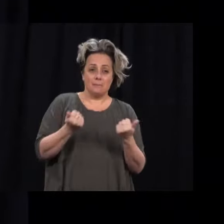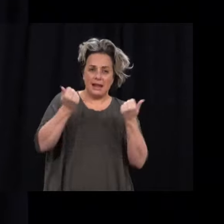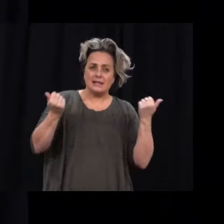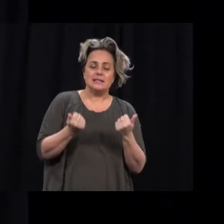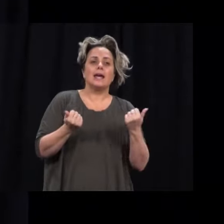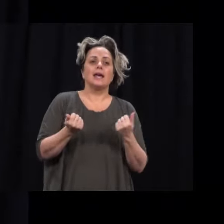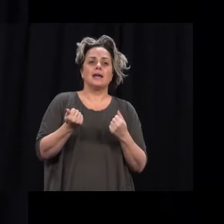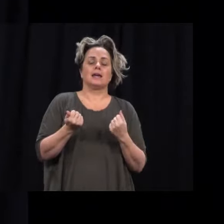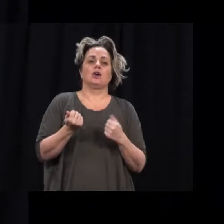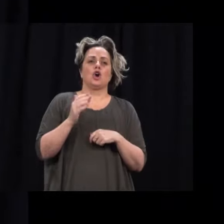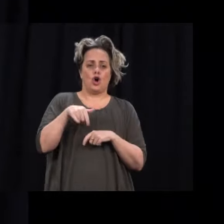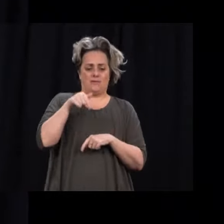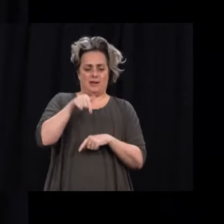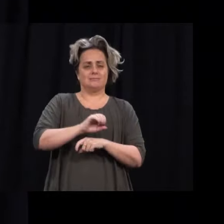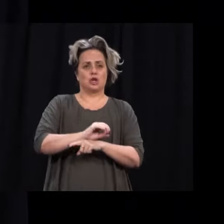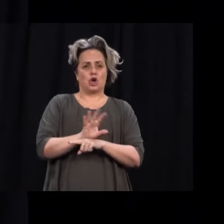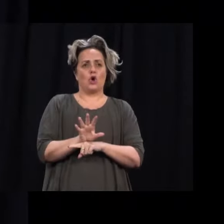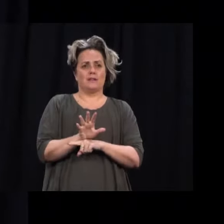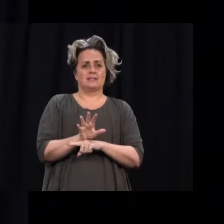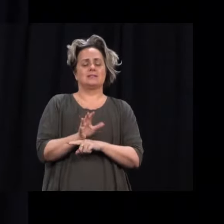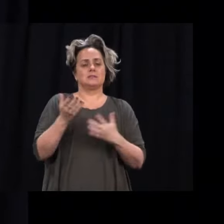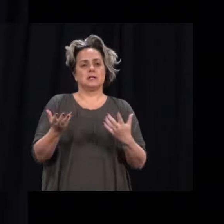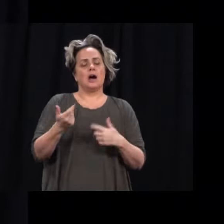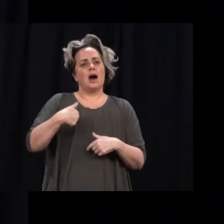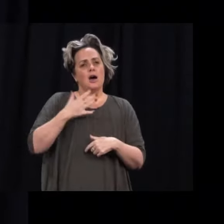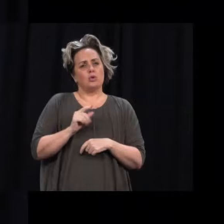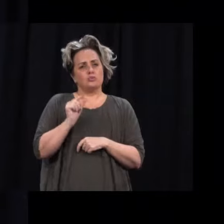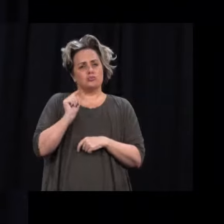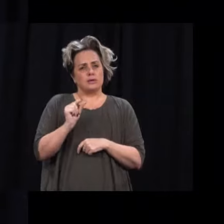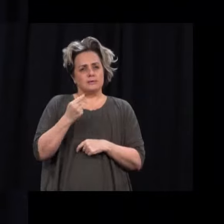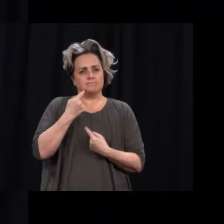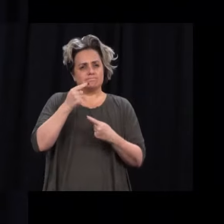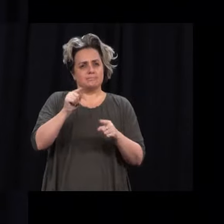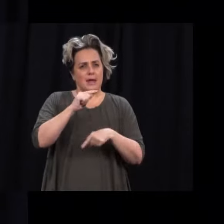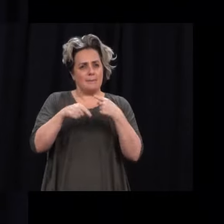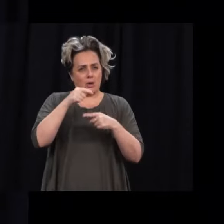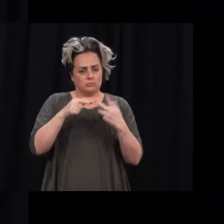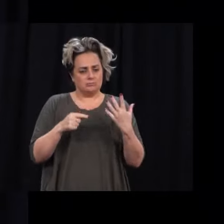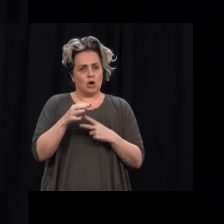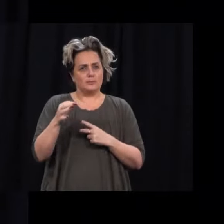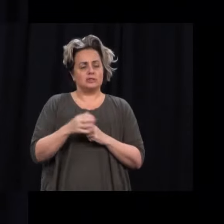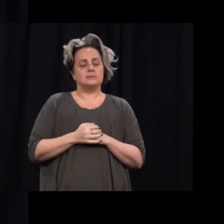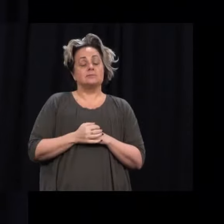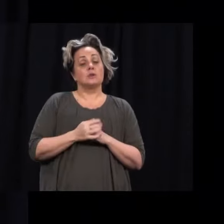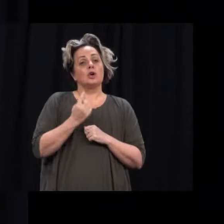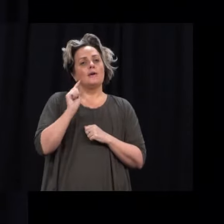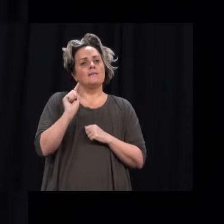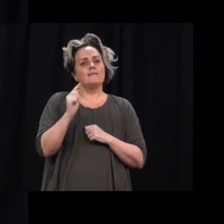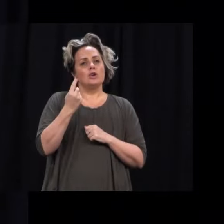that. As Dr Bloomfield has indicated, we do have a wide range of supports available to